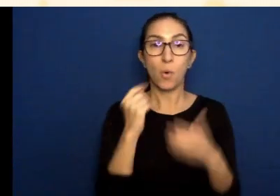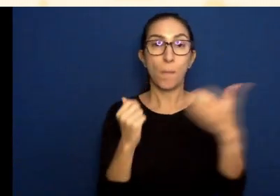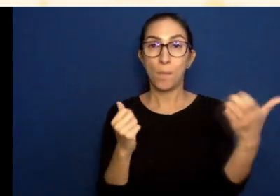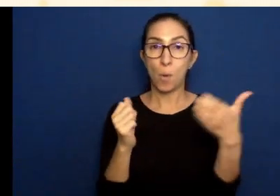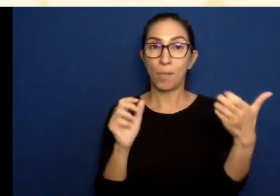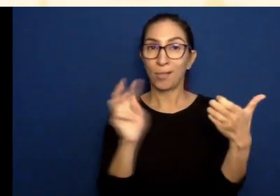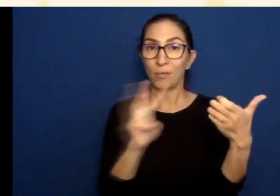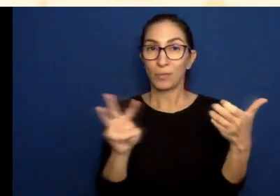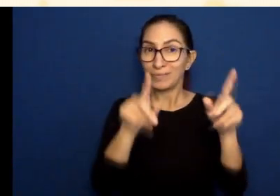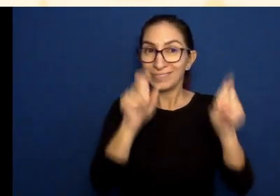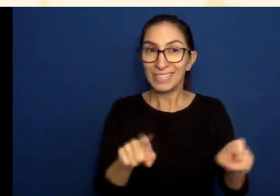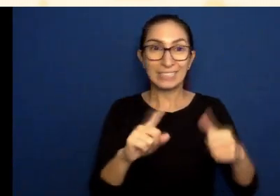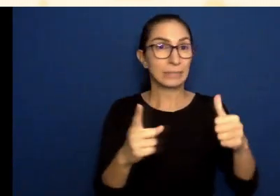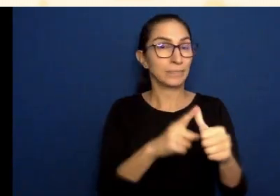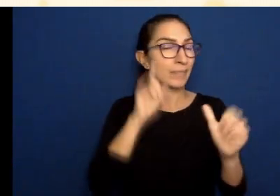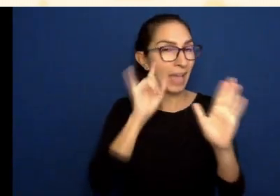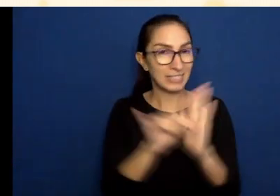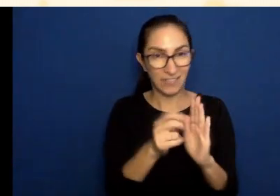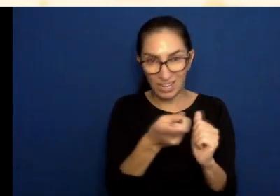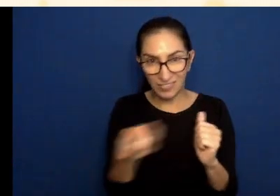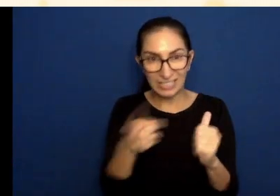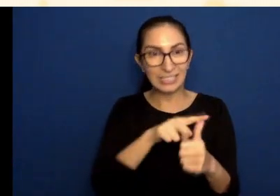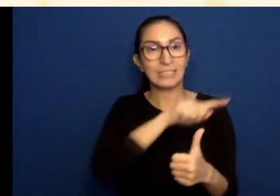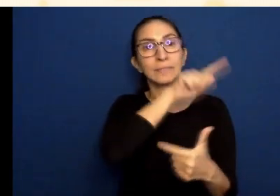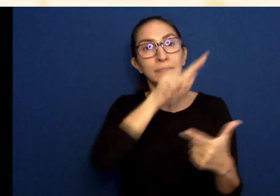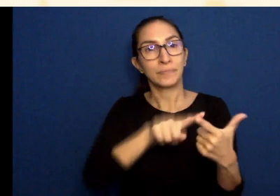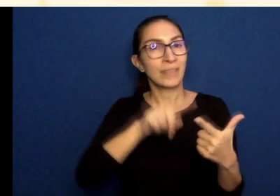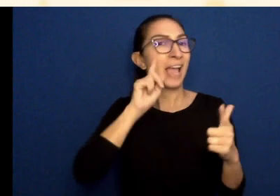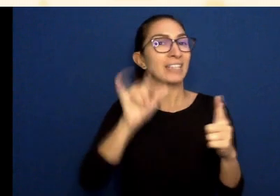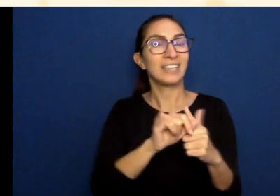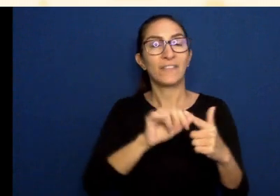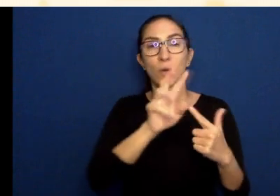But four of the steps are the same, and step two is the one that is different.